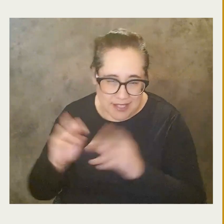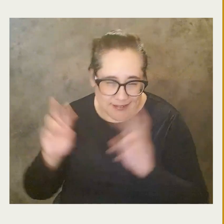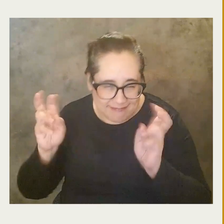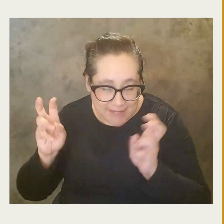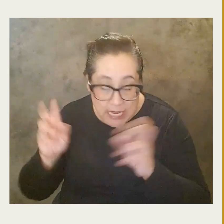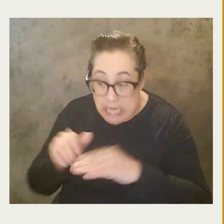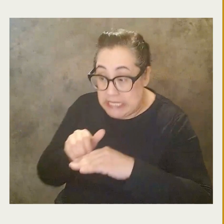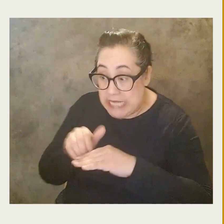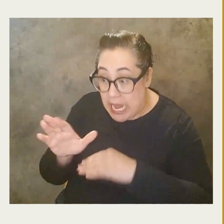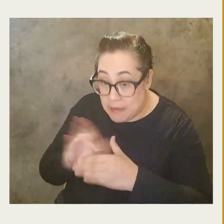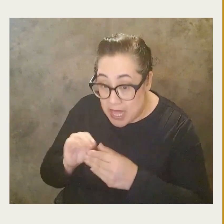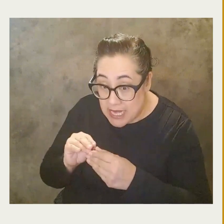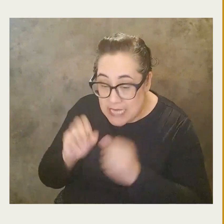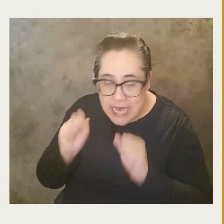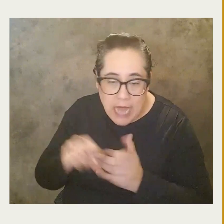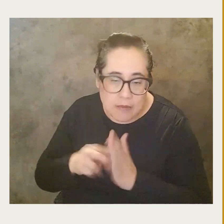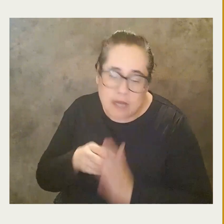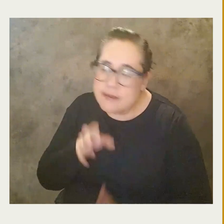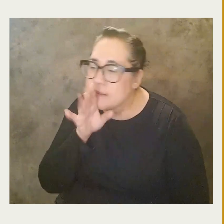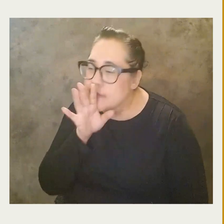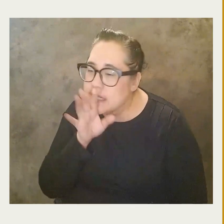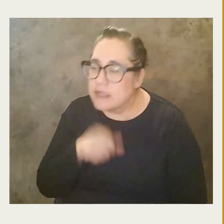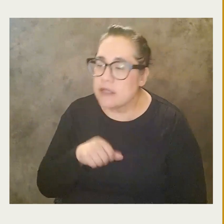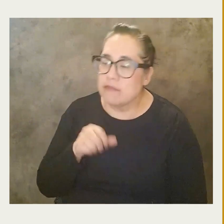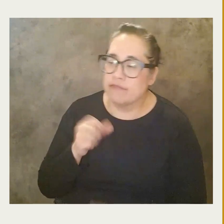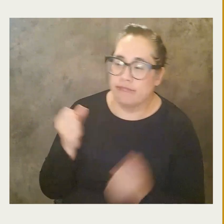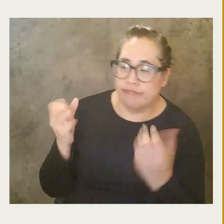Sending the message may involve speaking or using sign language.